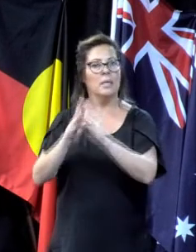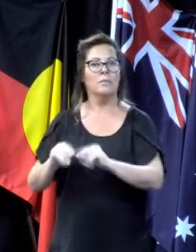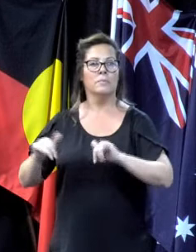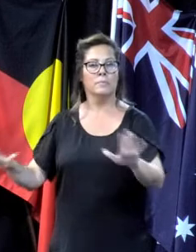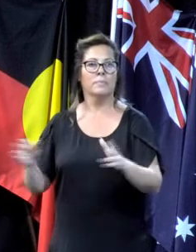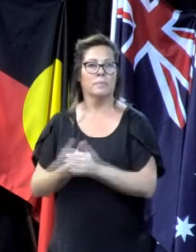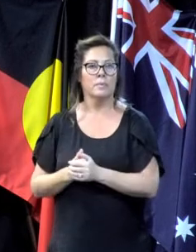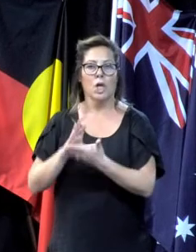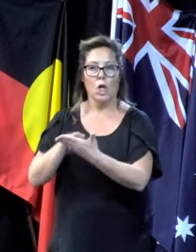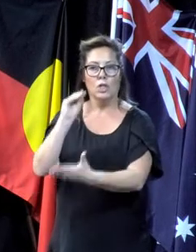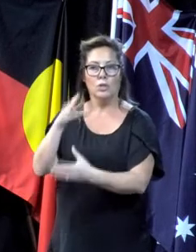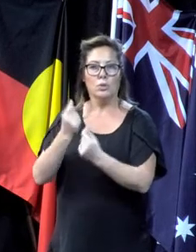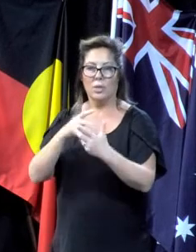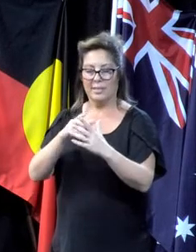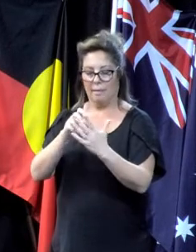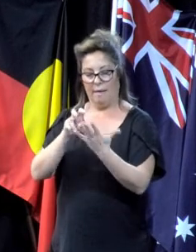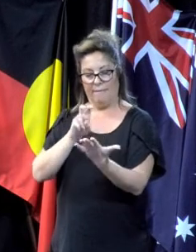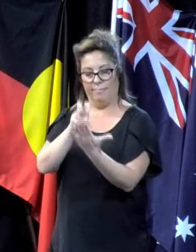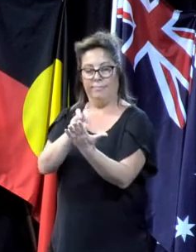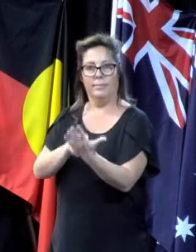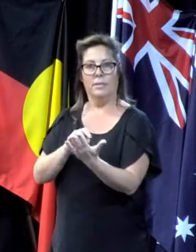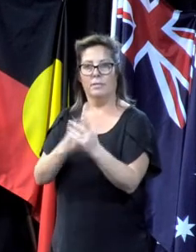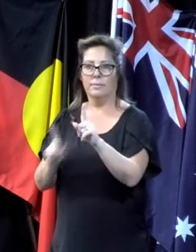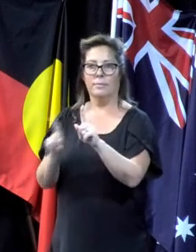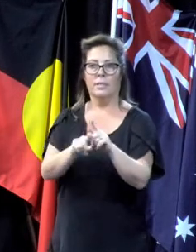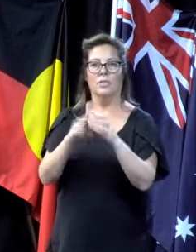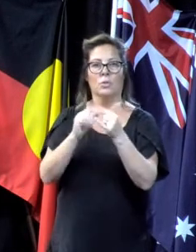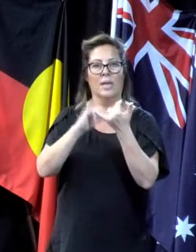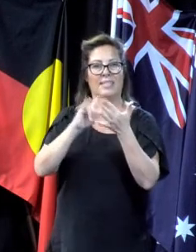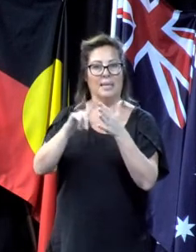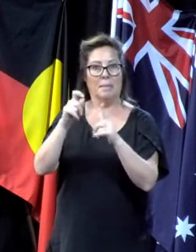exist. Quality leadership enables transformational change.